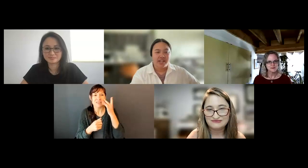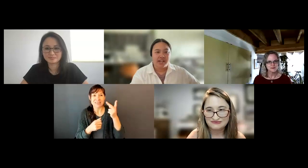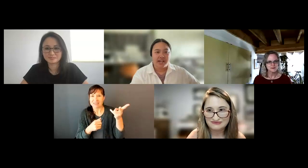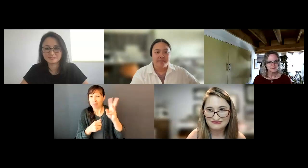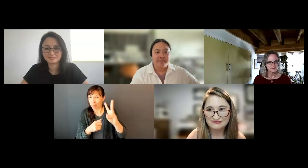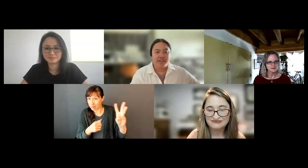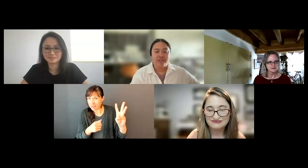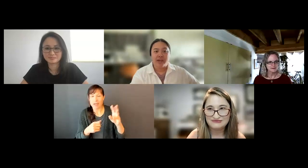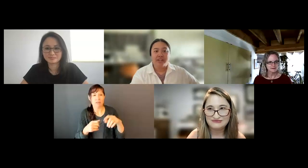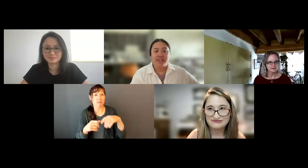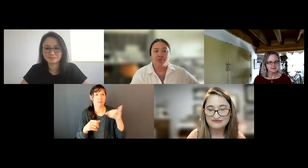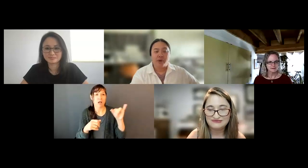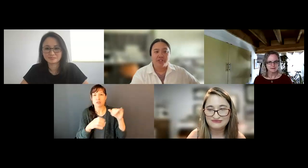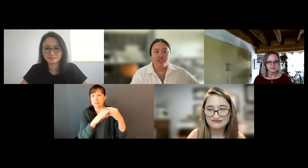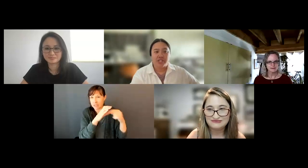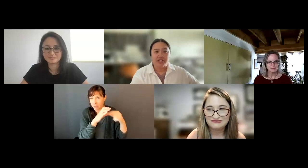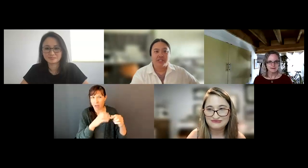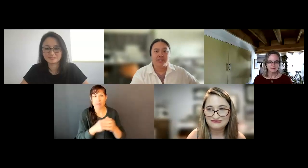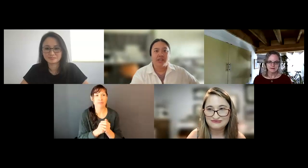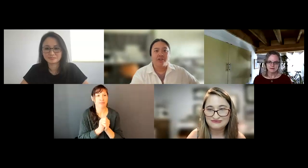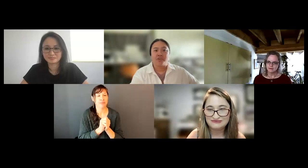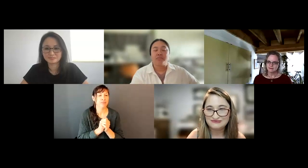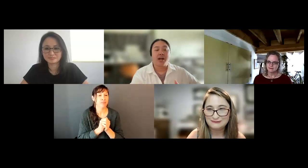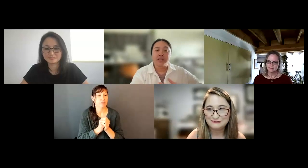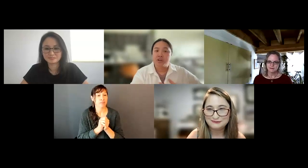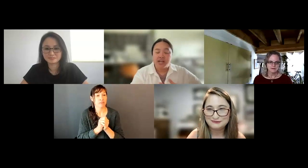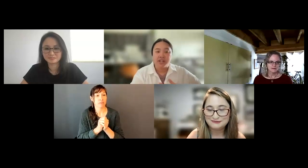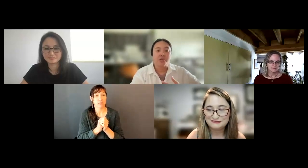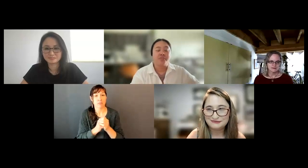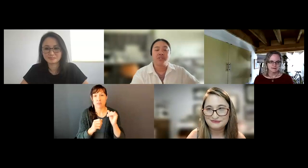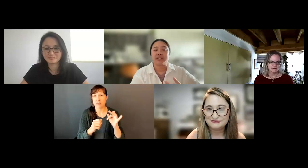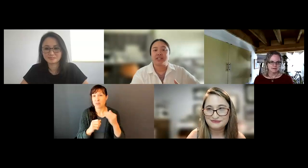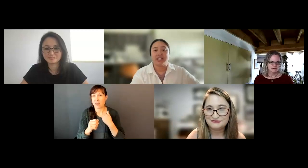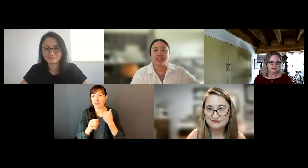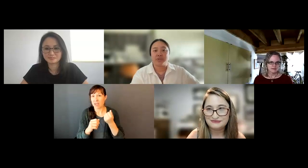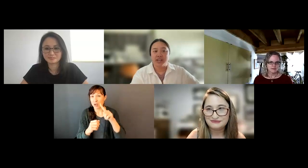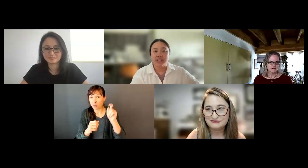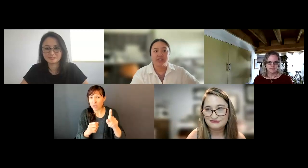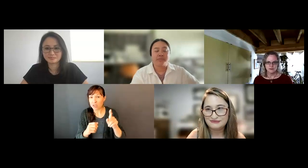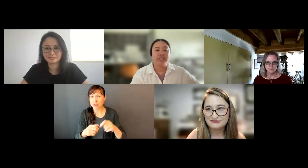And then if you have any questions for Molly or I, or if you'd like to connect with us,